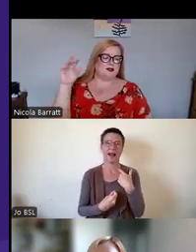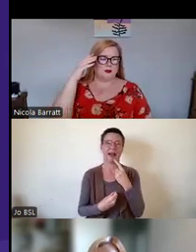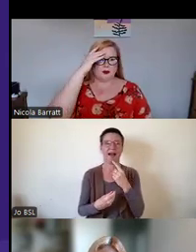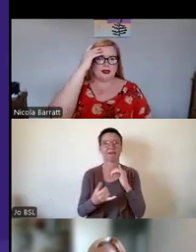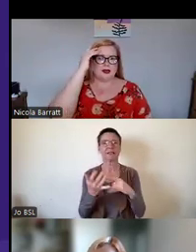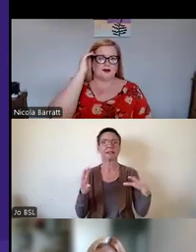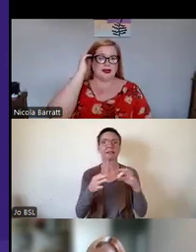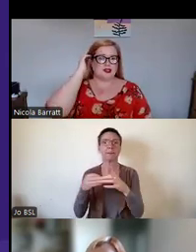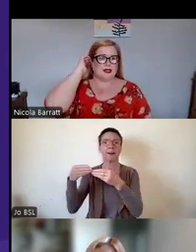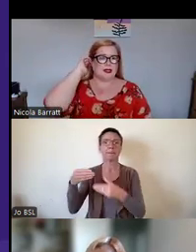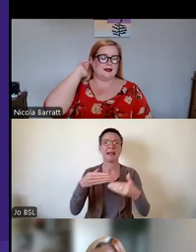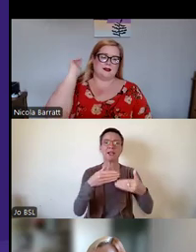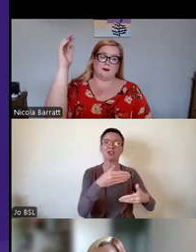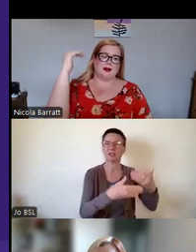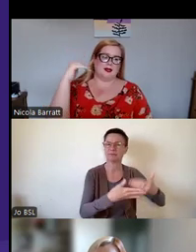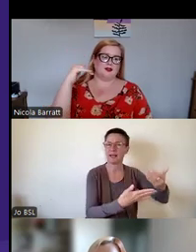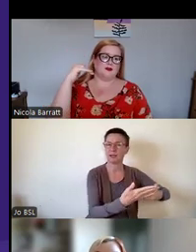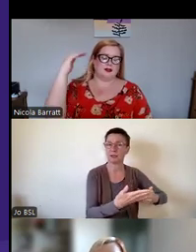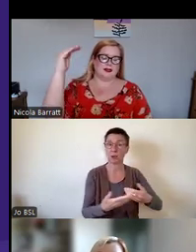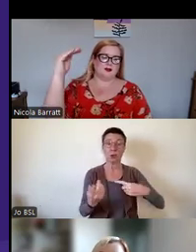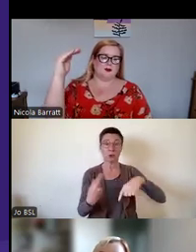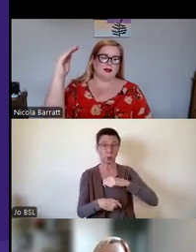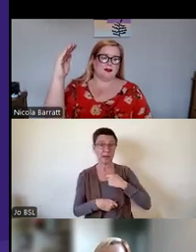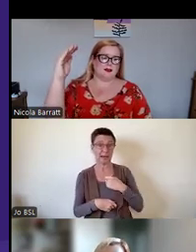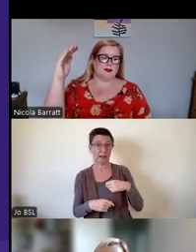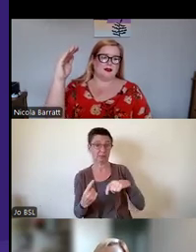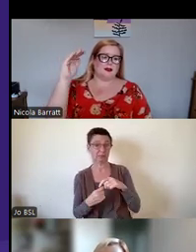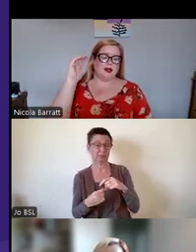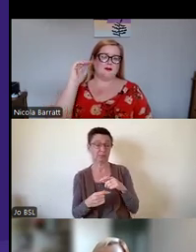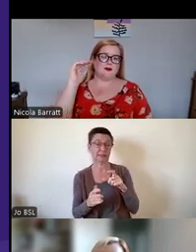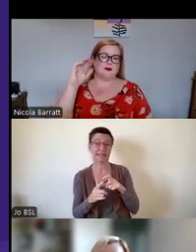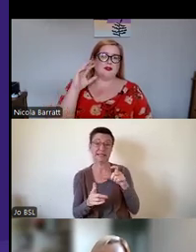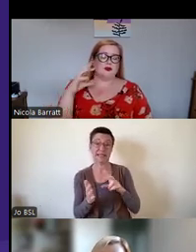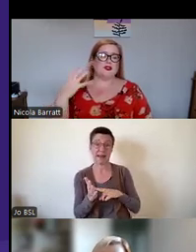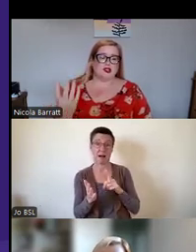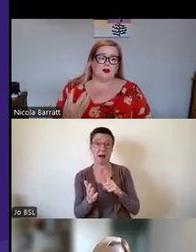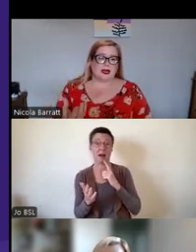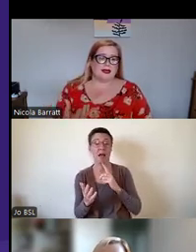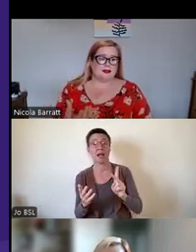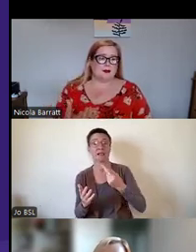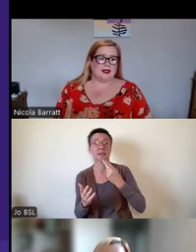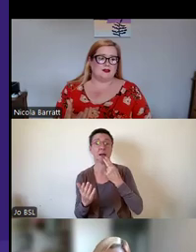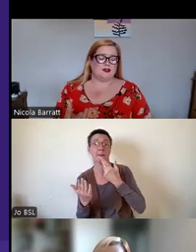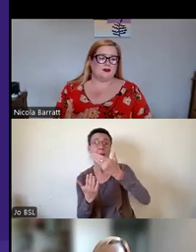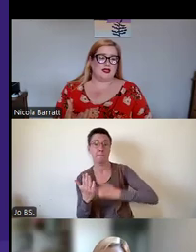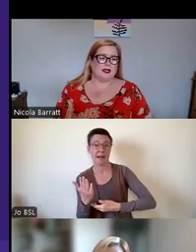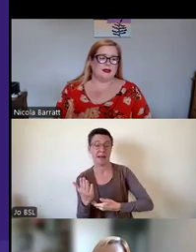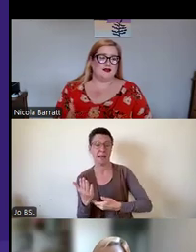We are actually a sub-page of Arts Council England. It's called a showcase page on here.